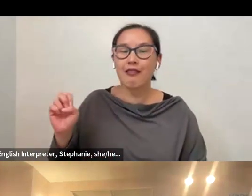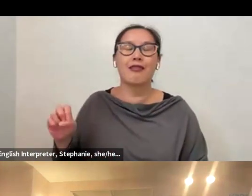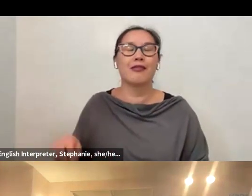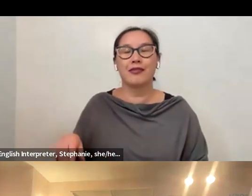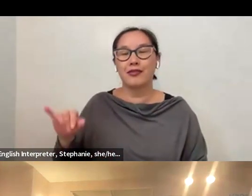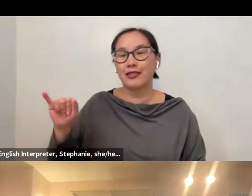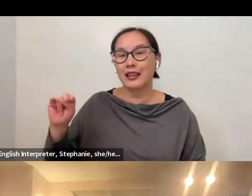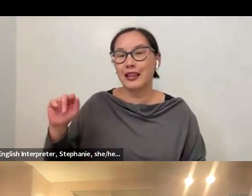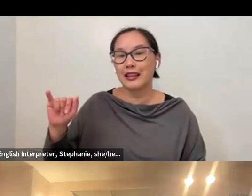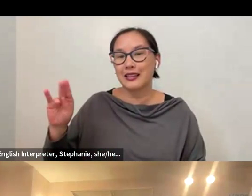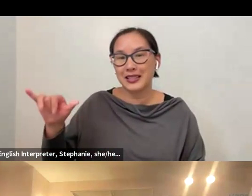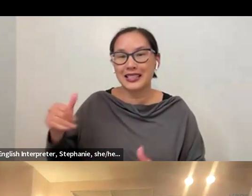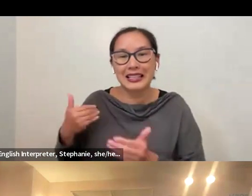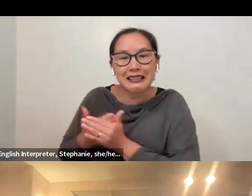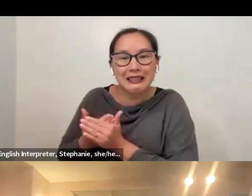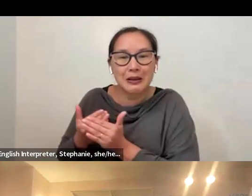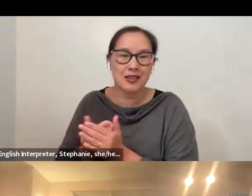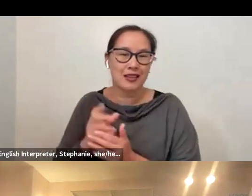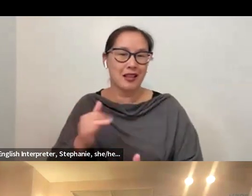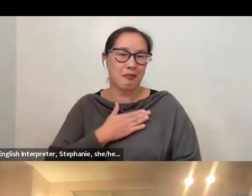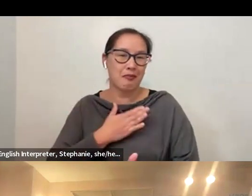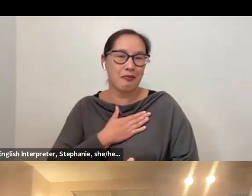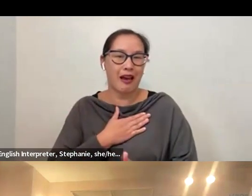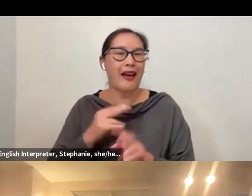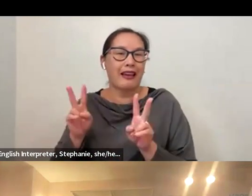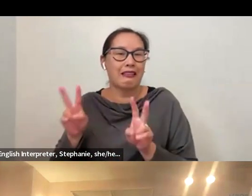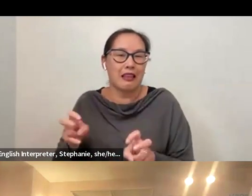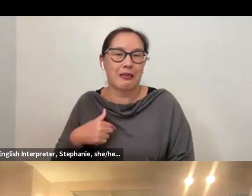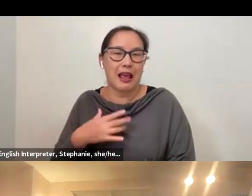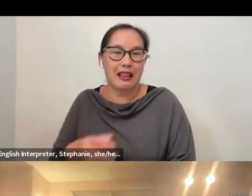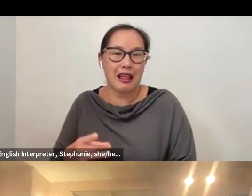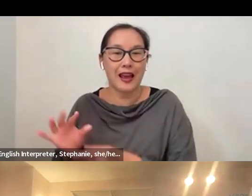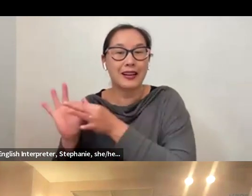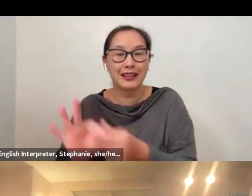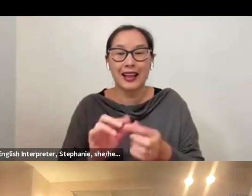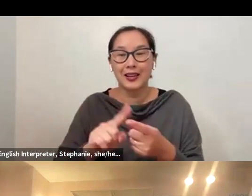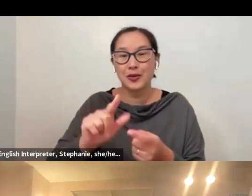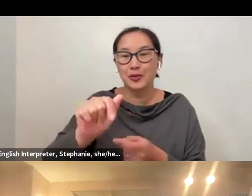Which, actually coincides with Alice Wong's latest book.